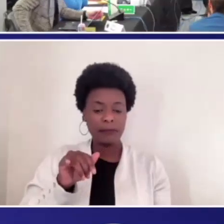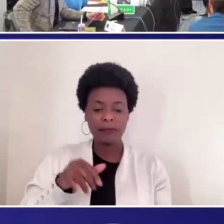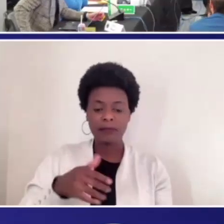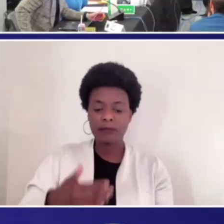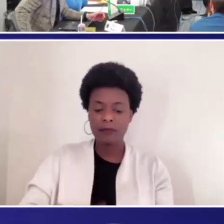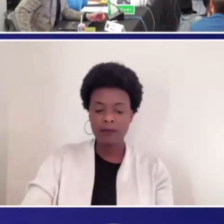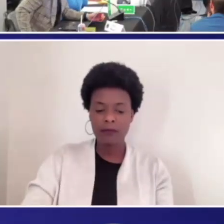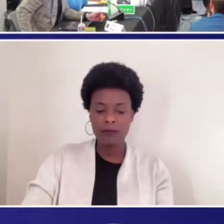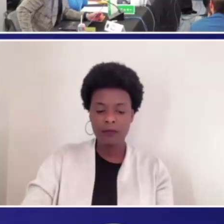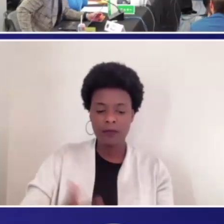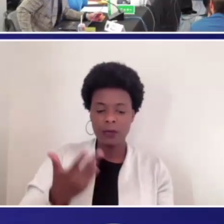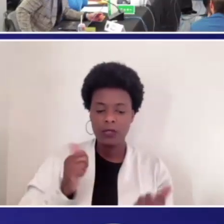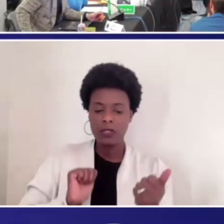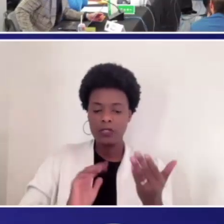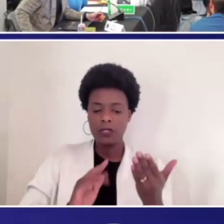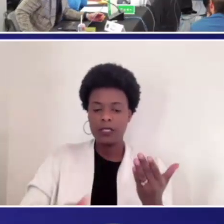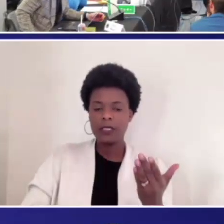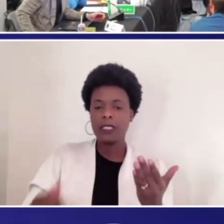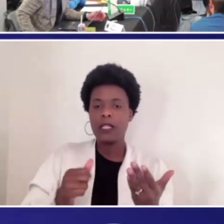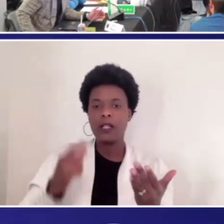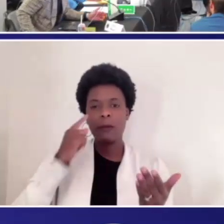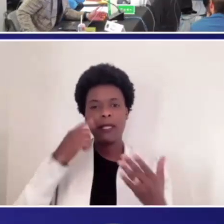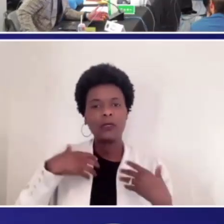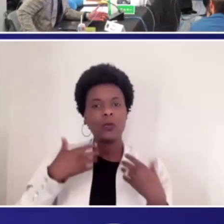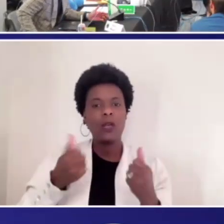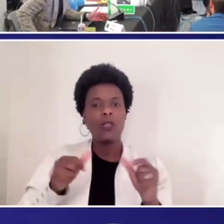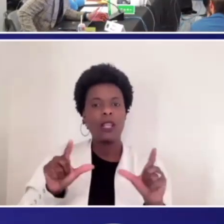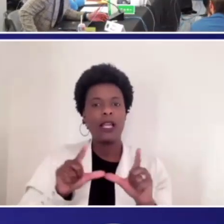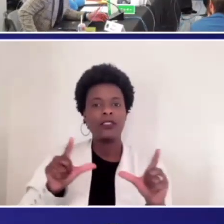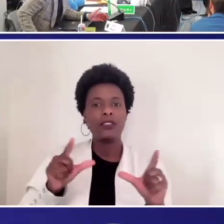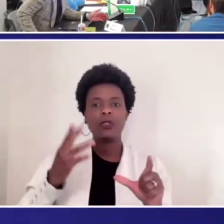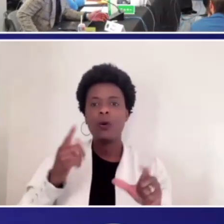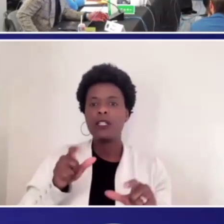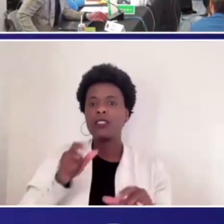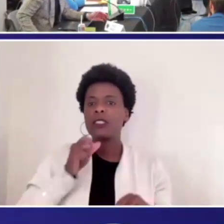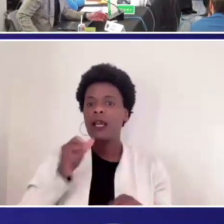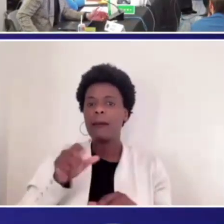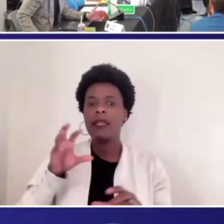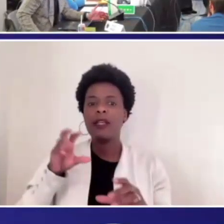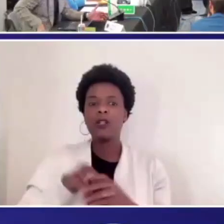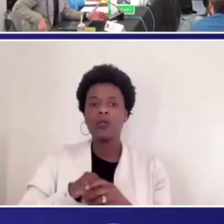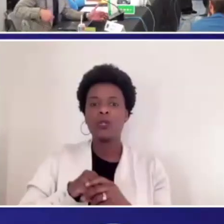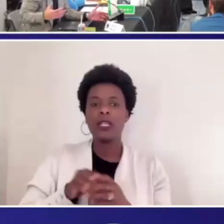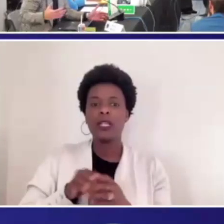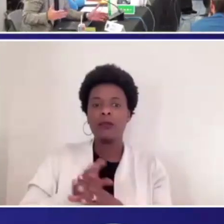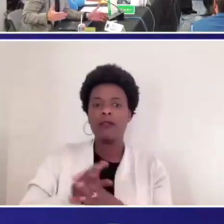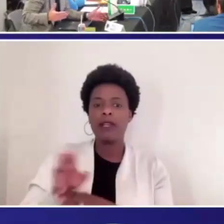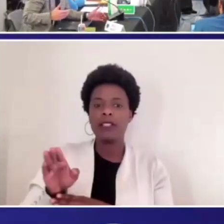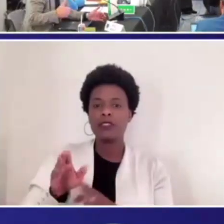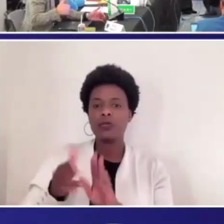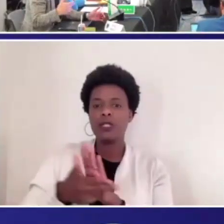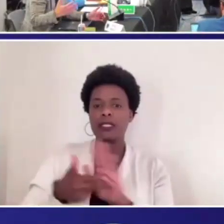health licensure programs and why I don't believe they should be included in professional designation. We actually have all those programs. I've worked in those